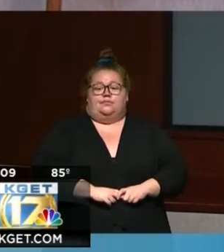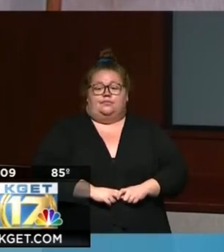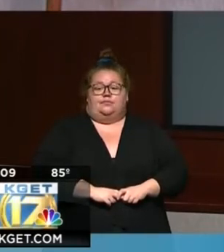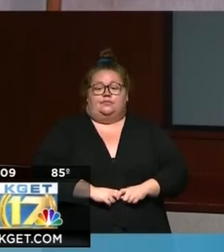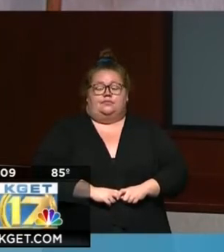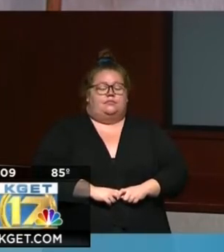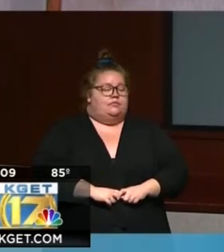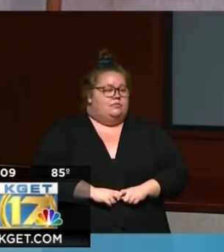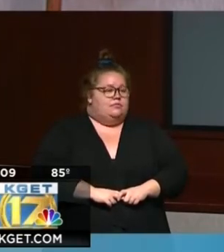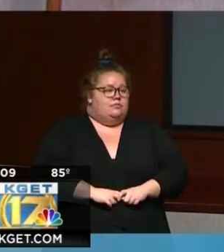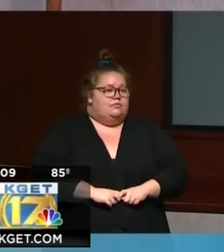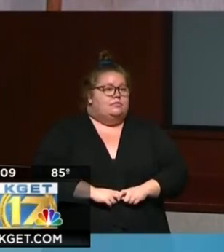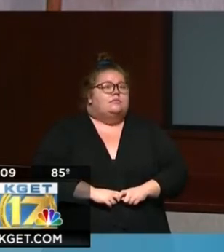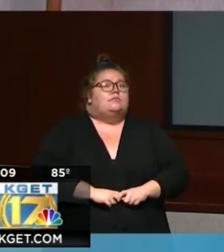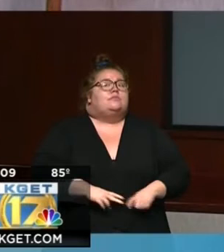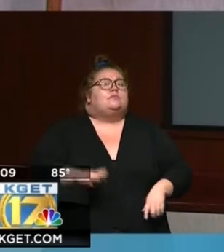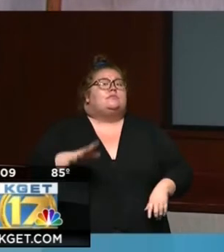ANYONE ON THE LINE WITH